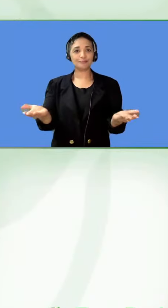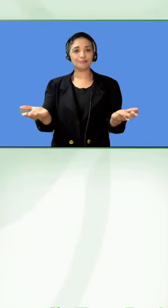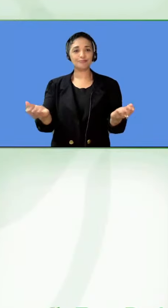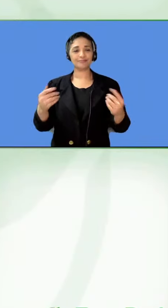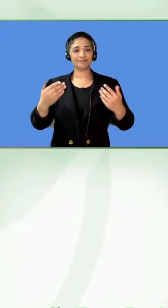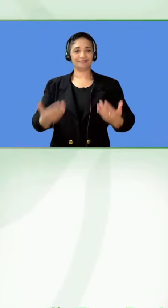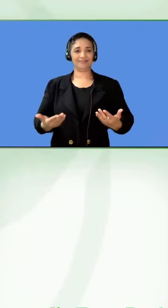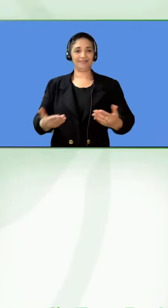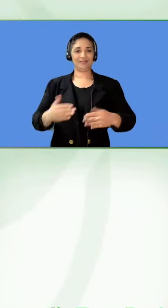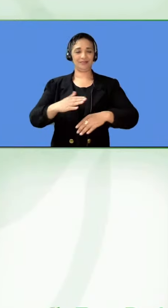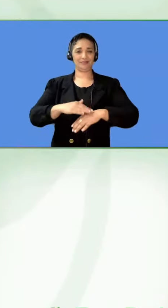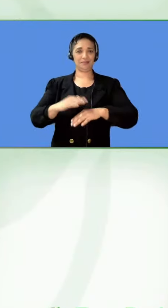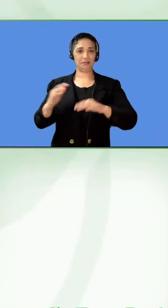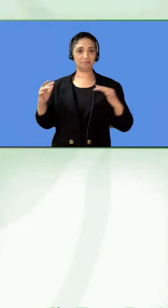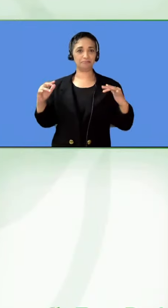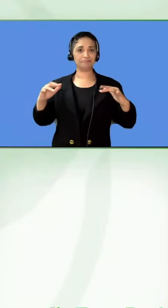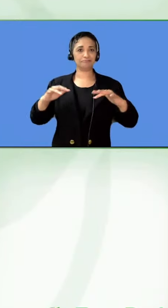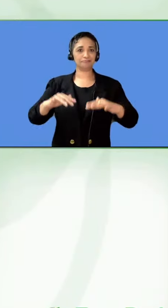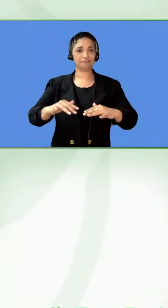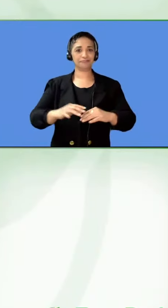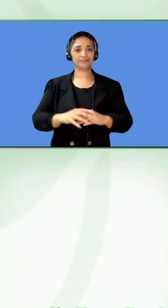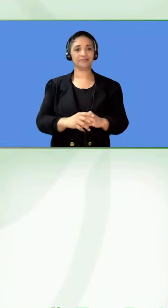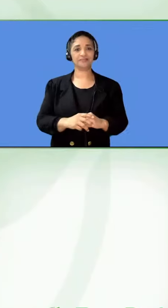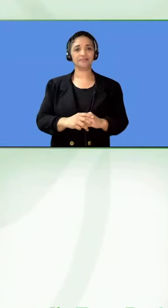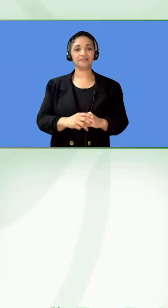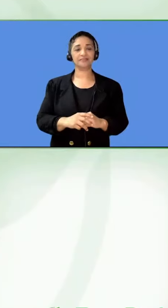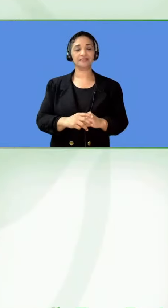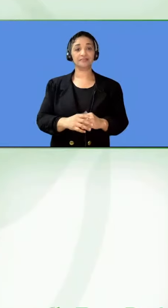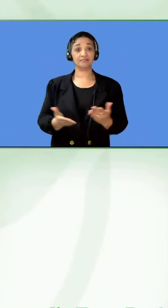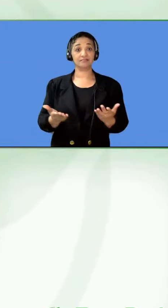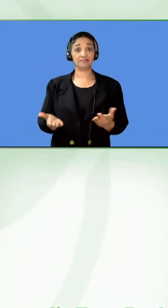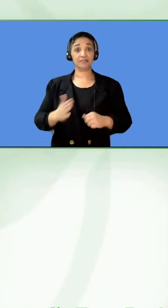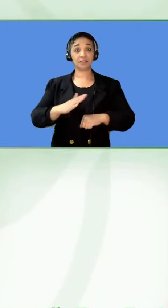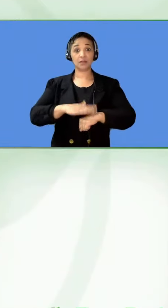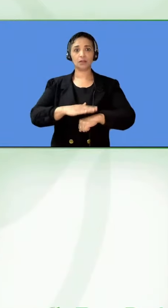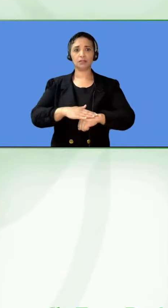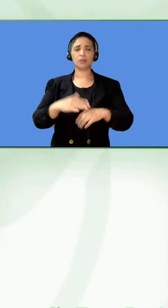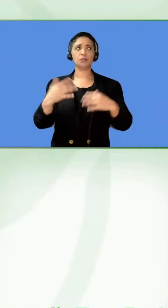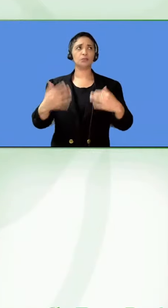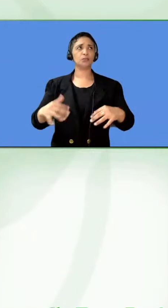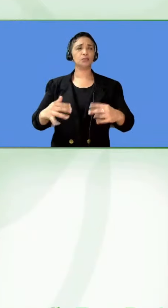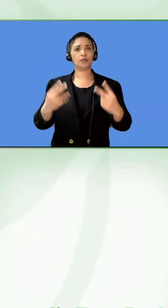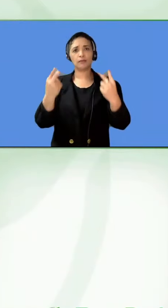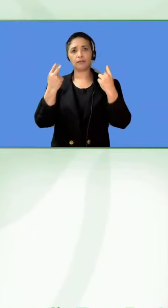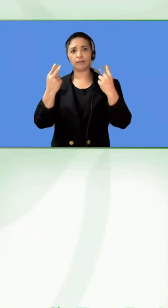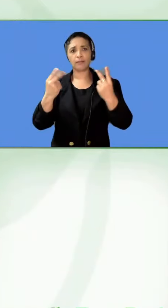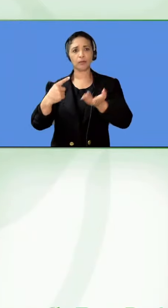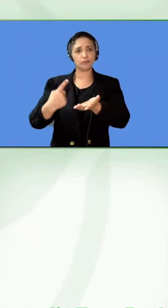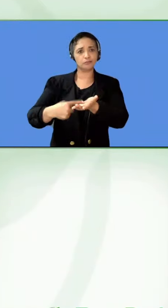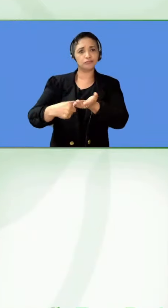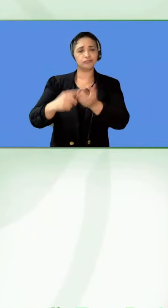We have a very important and very interesting topic here, educational resources for visually